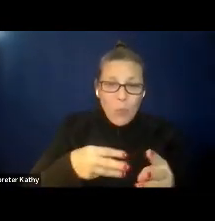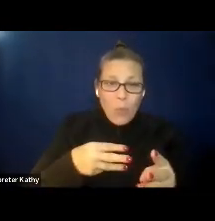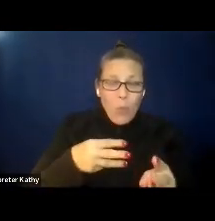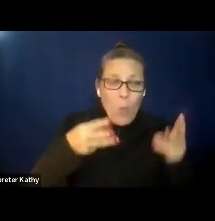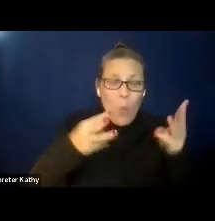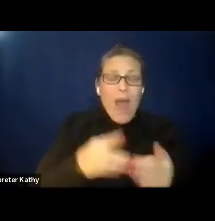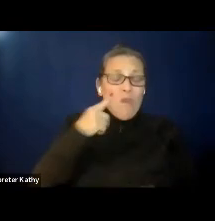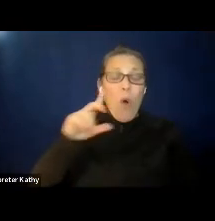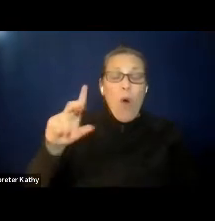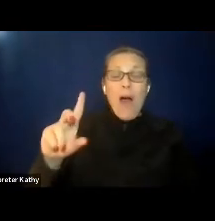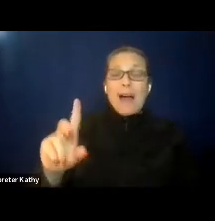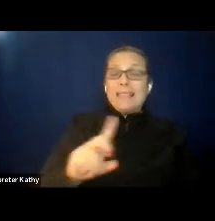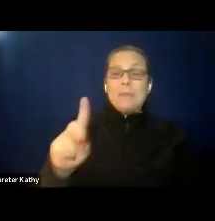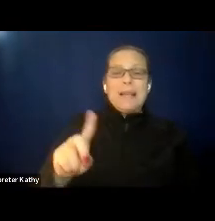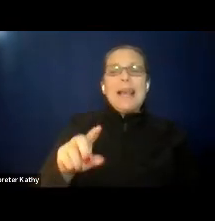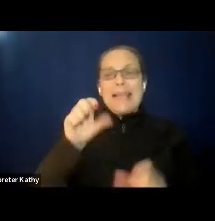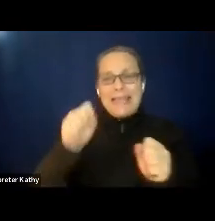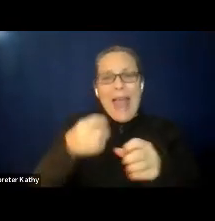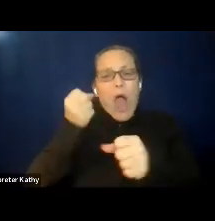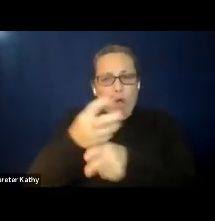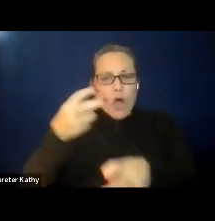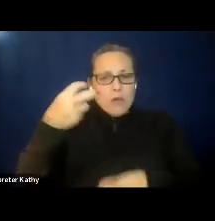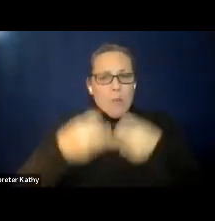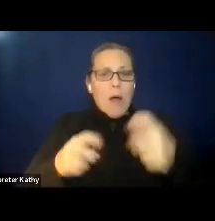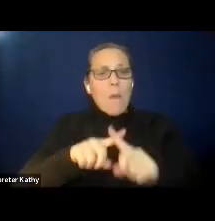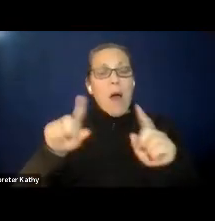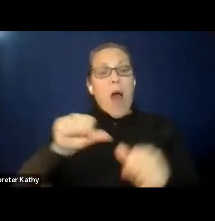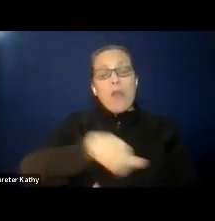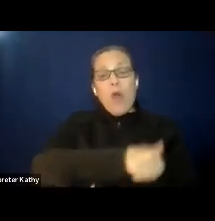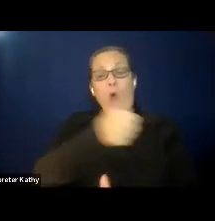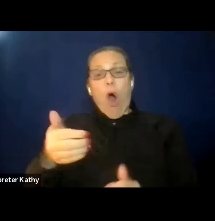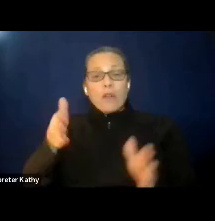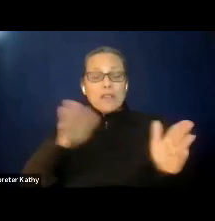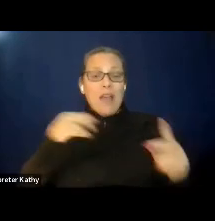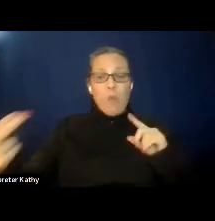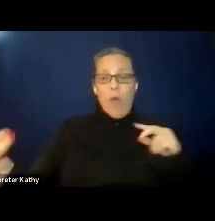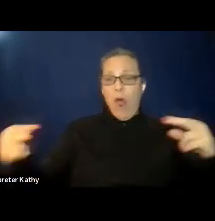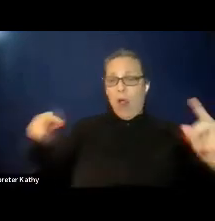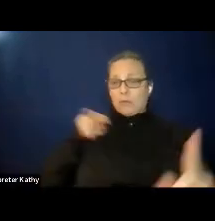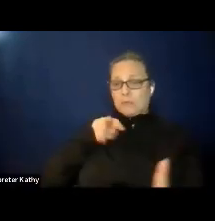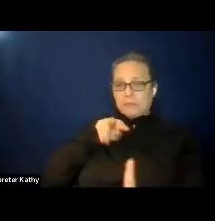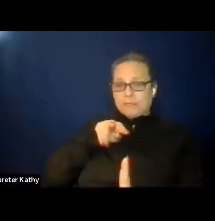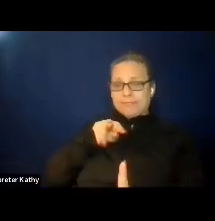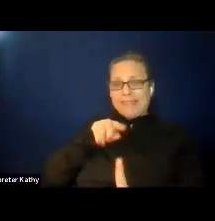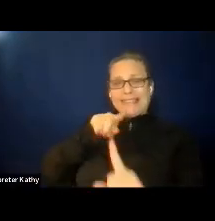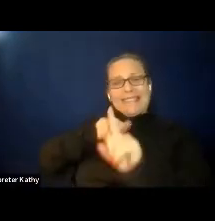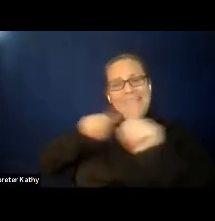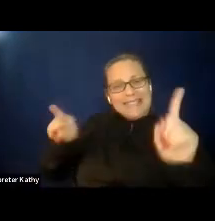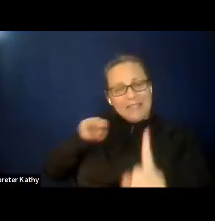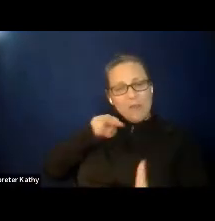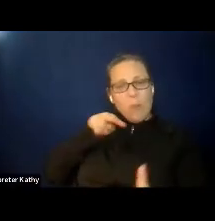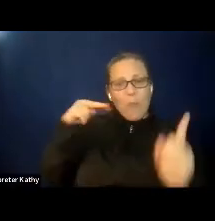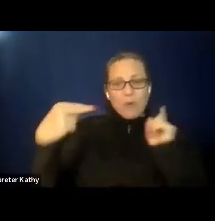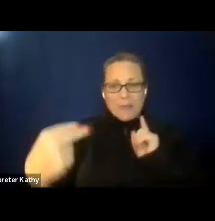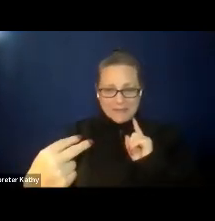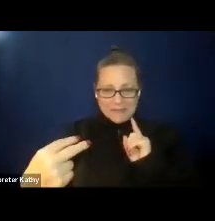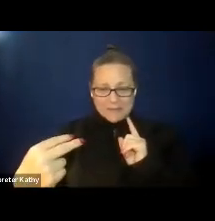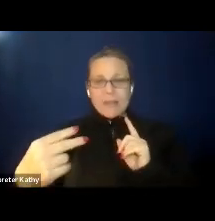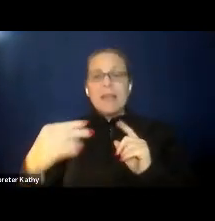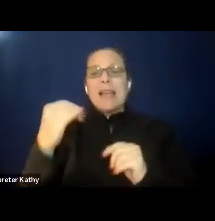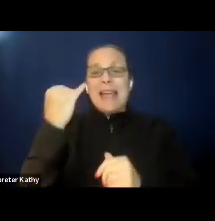only looking at disability in this way can be problematic. But on the other hand, we can actually look at disability from a completely